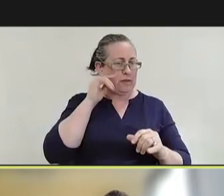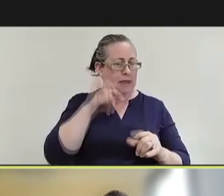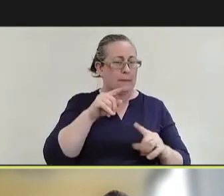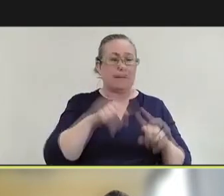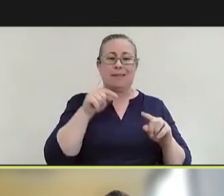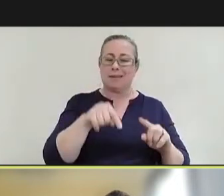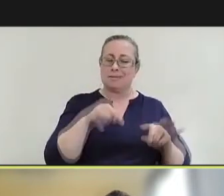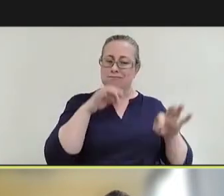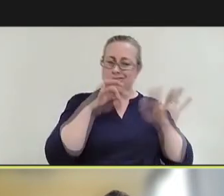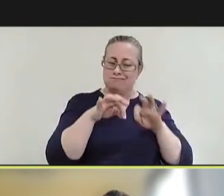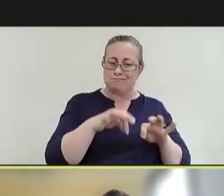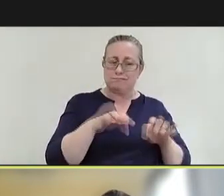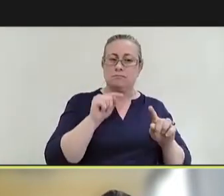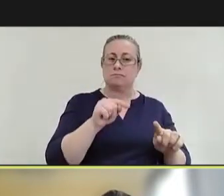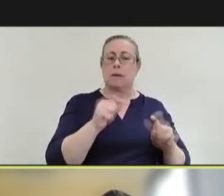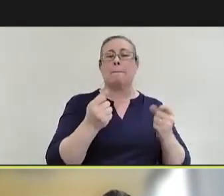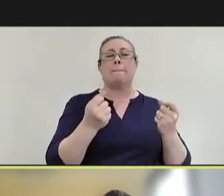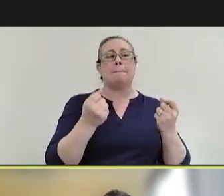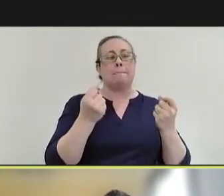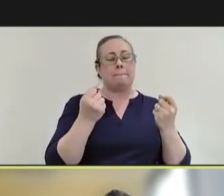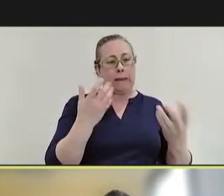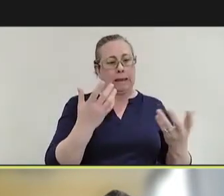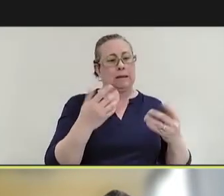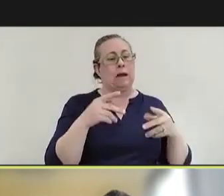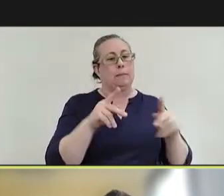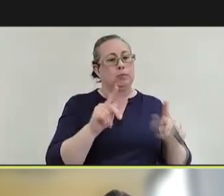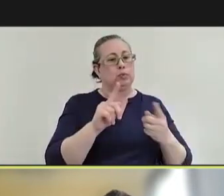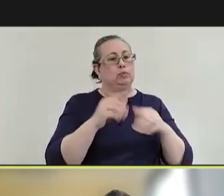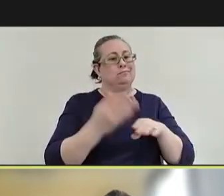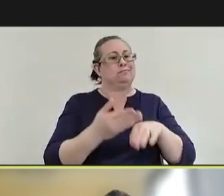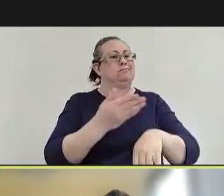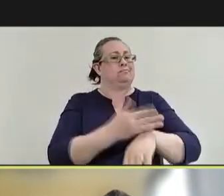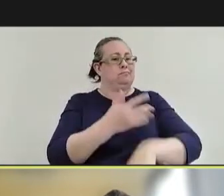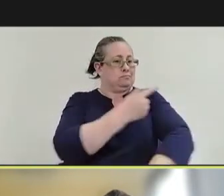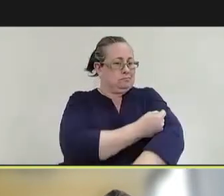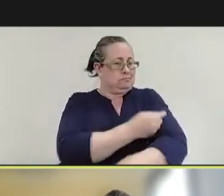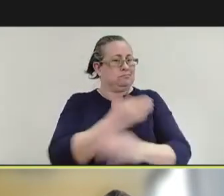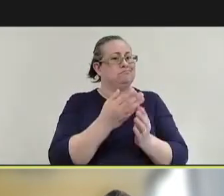is still there are many opportunities to improve vaccination across the board. So, while this is an